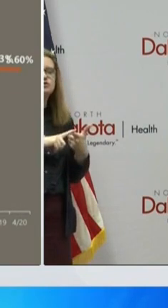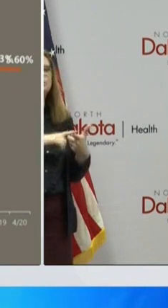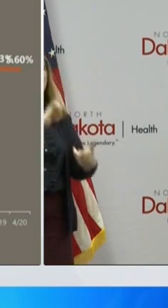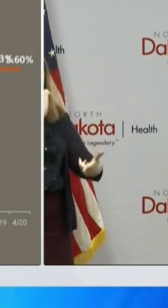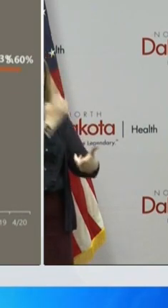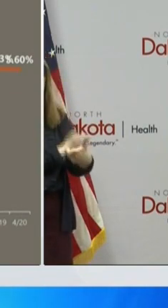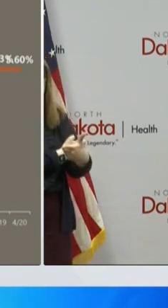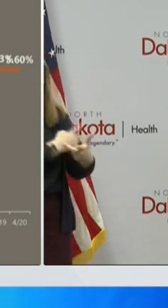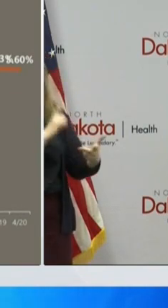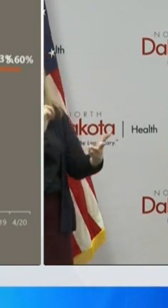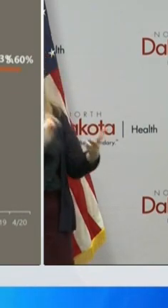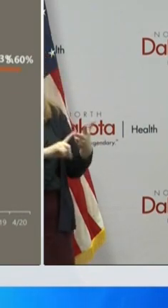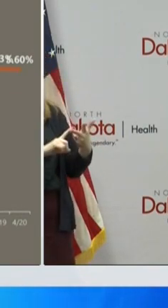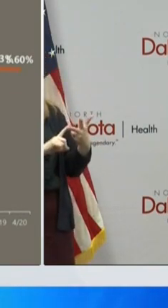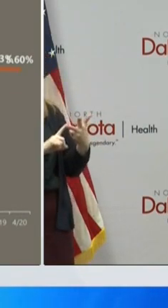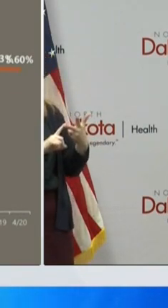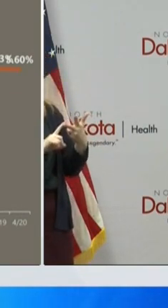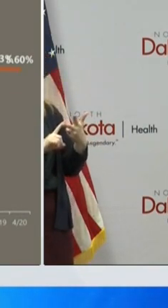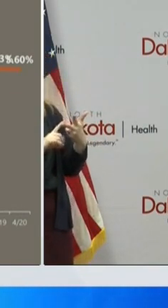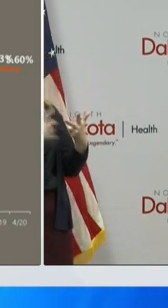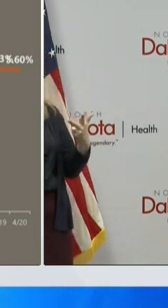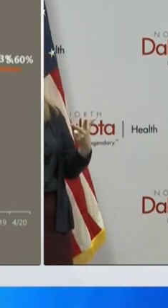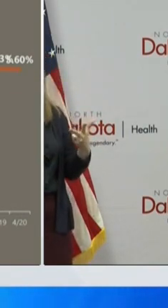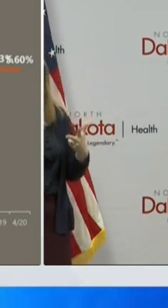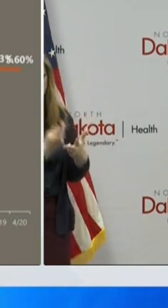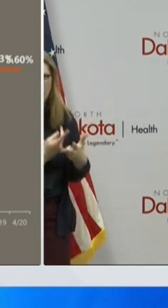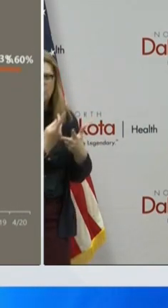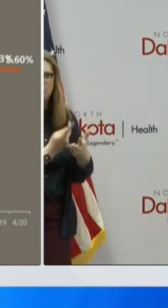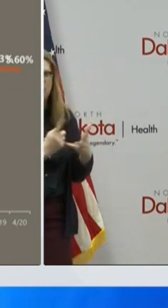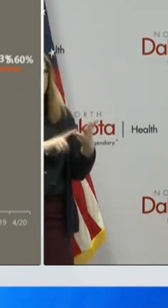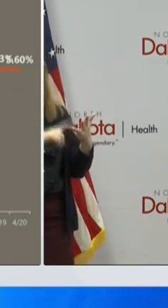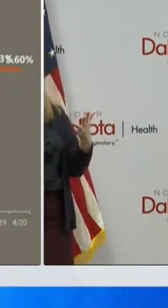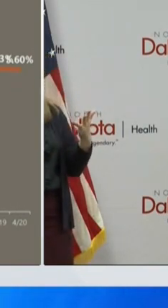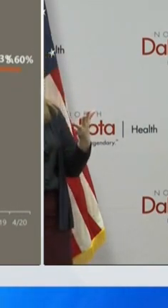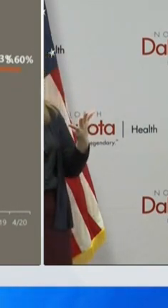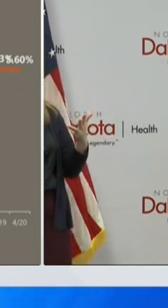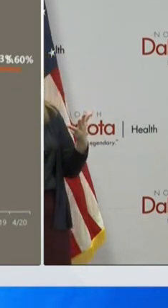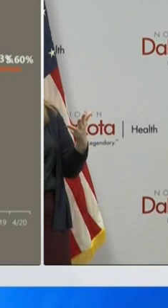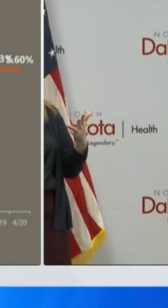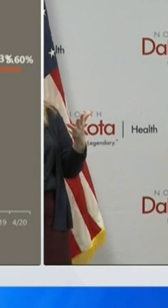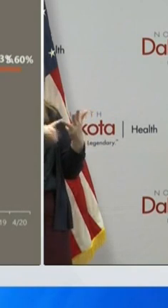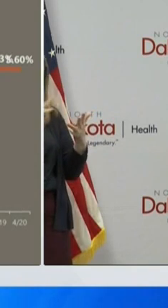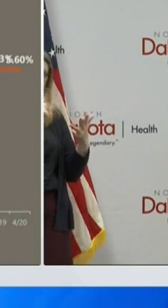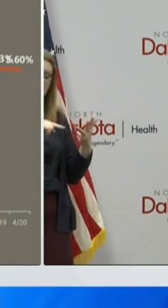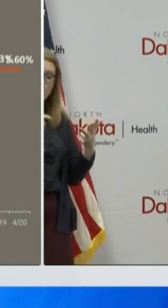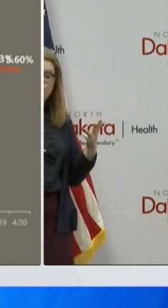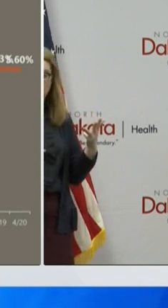BUSINESSES IN A INCREMENTAL AND SLOW MOVE AND THE MAJORITY REMAINS OPEN, ALL OF